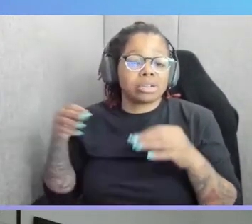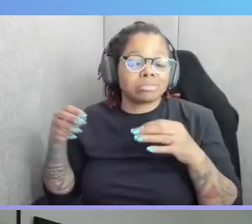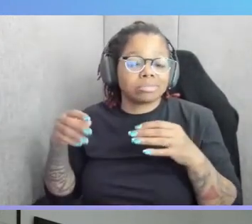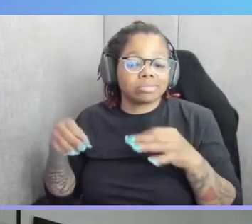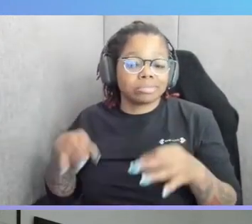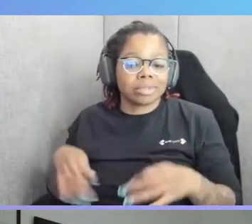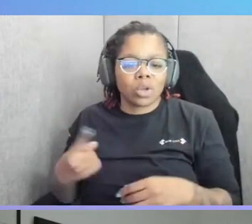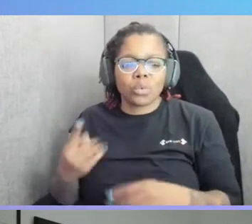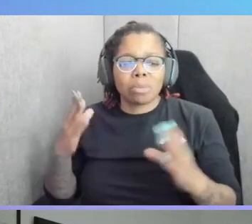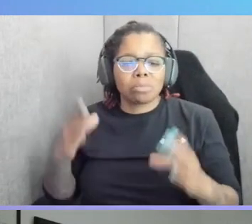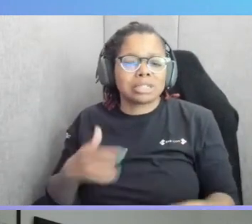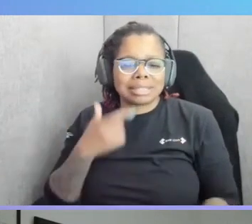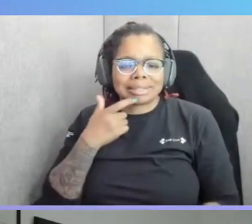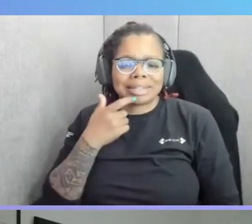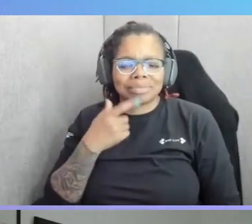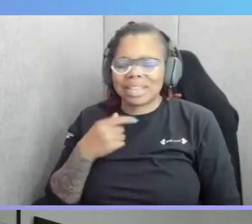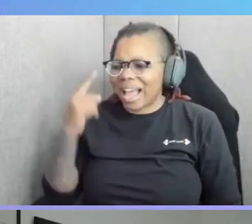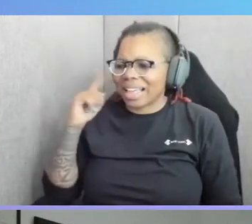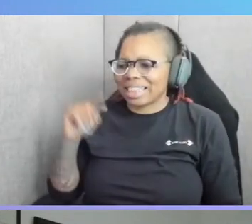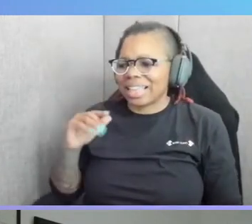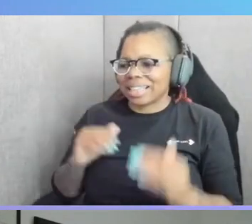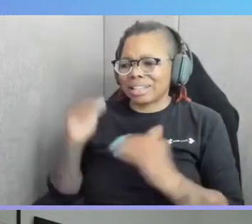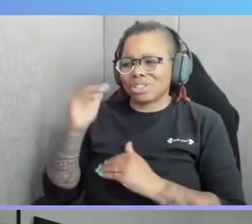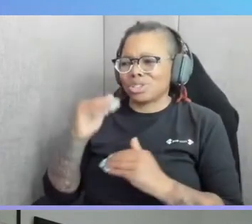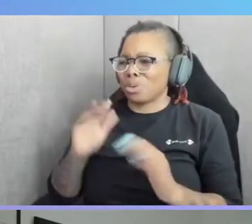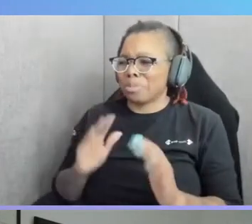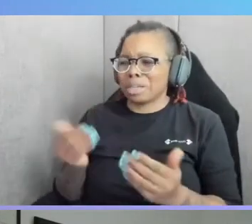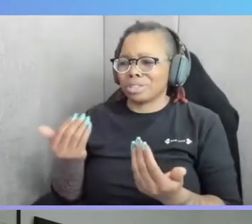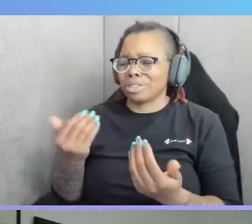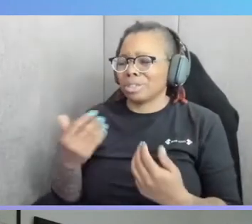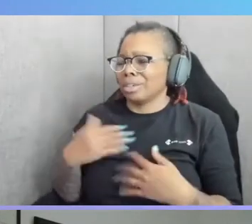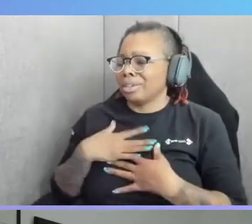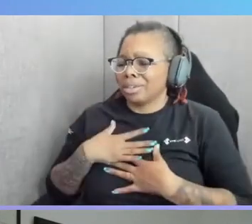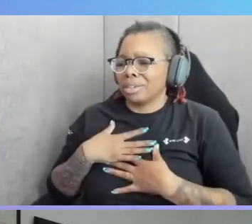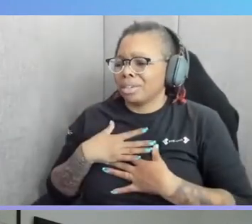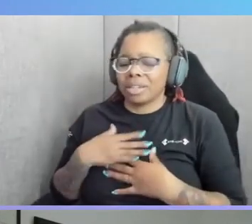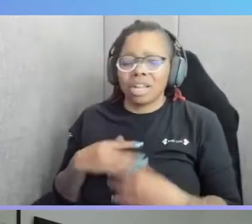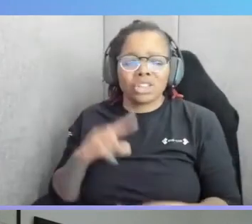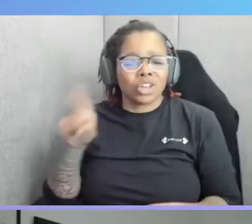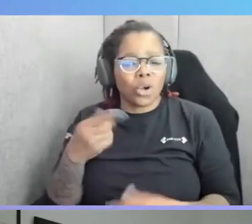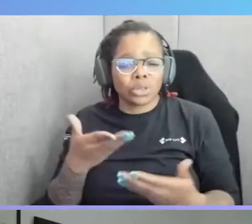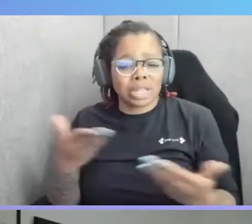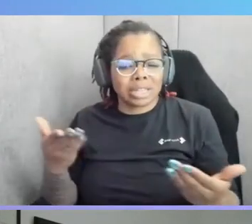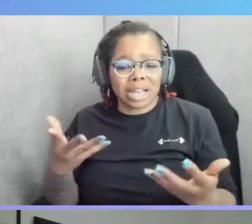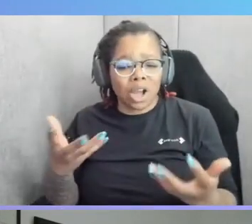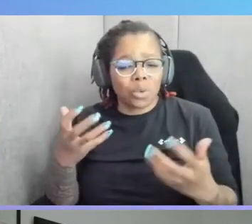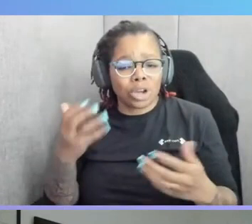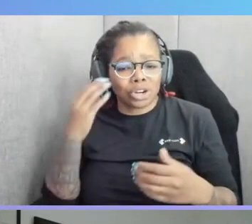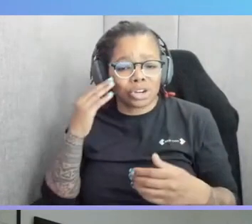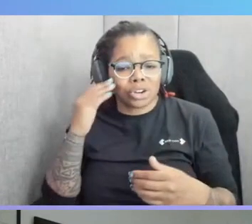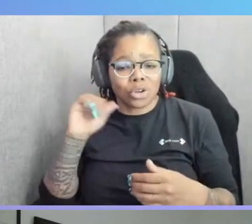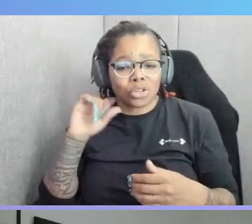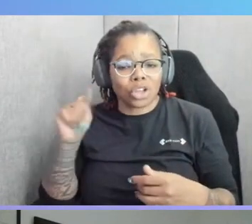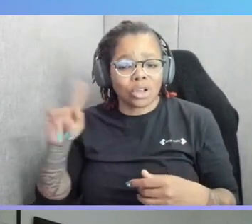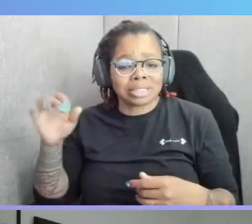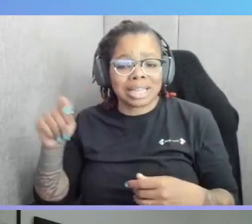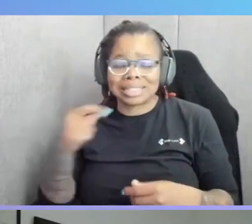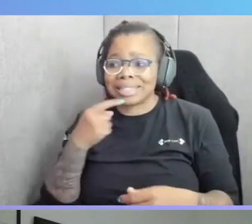said, quote, I think that's just too much to swallow. Or the only thing I really want in the alt text is Helen Keller. Going back